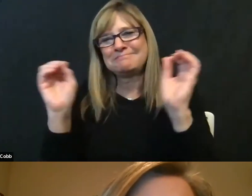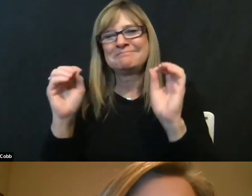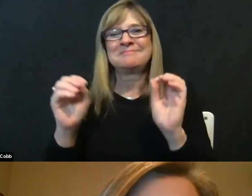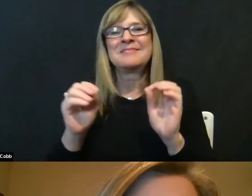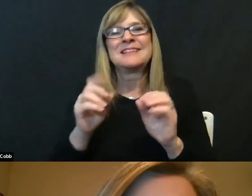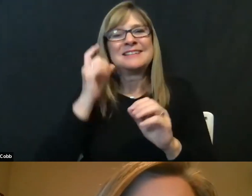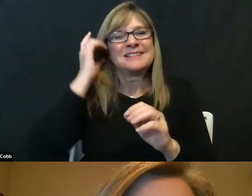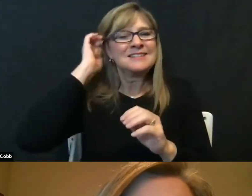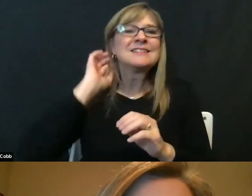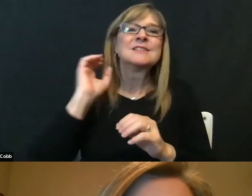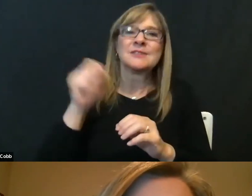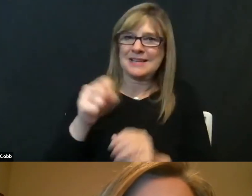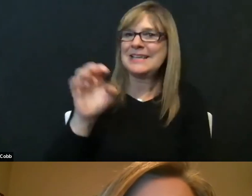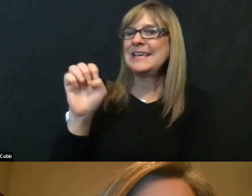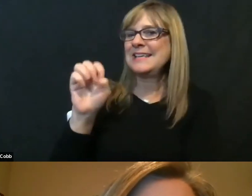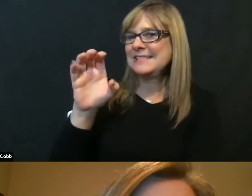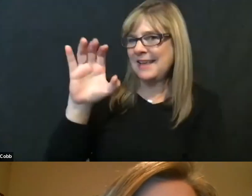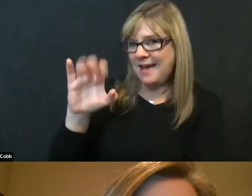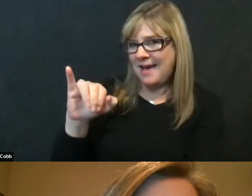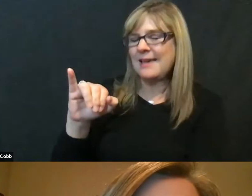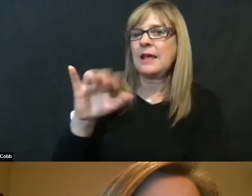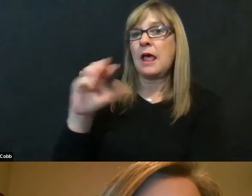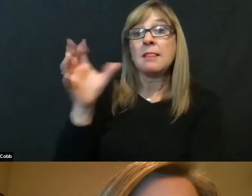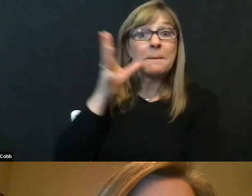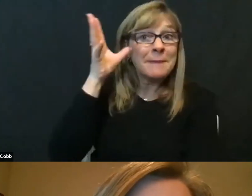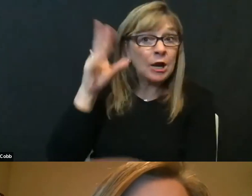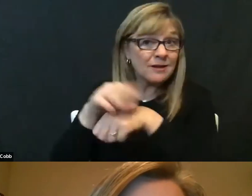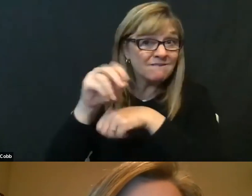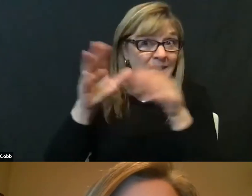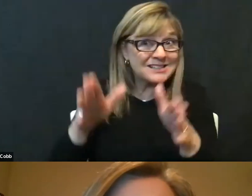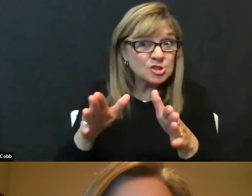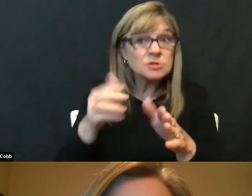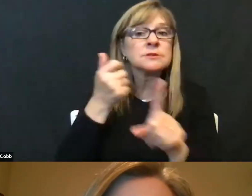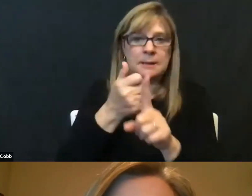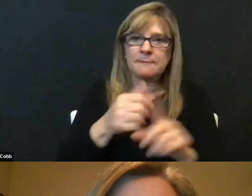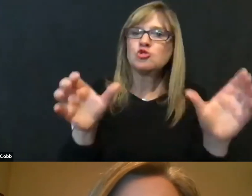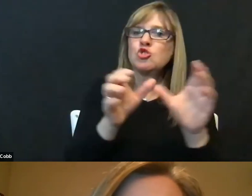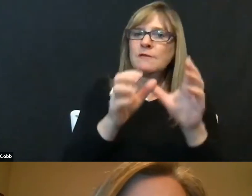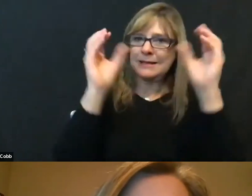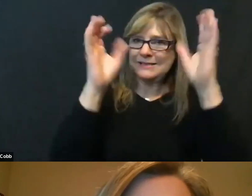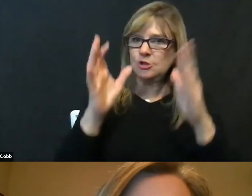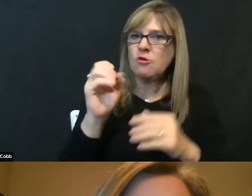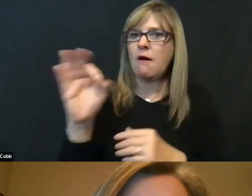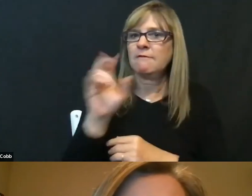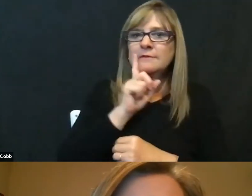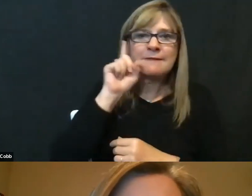And the ECI and the parent advisor who's a certified teacher of the deaf can help you find some of those.